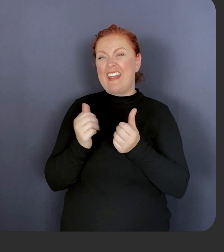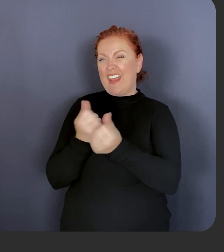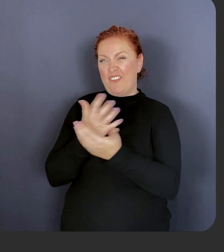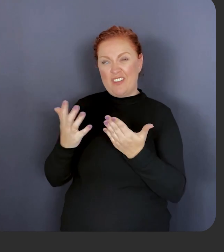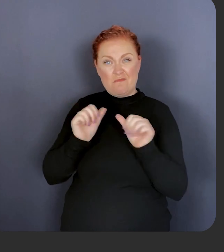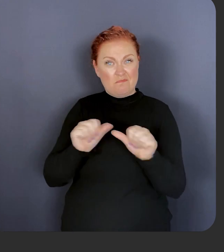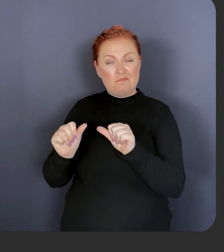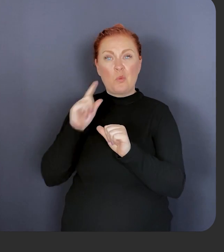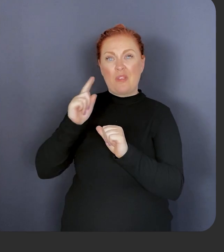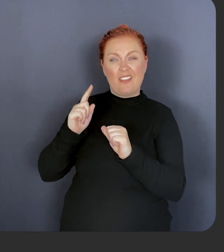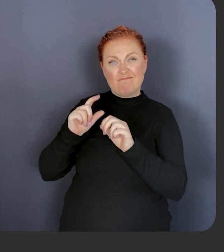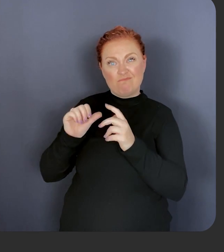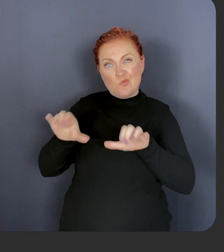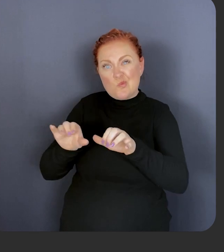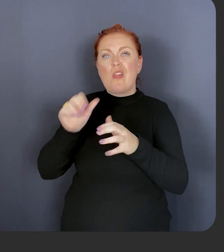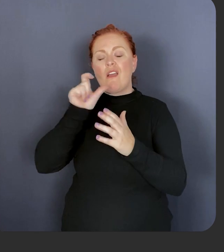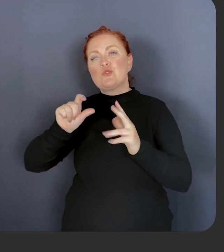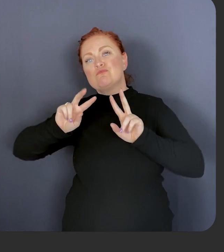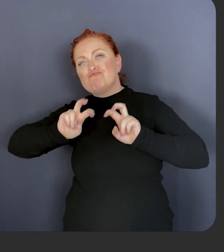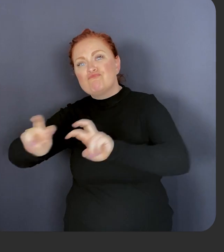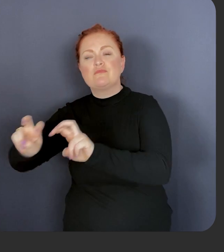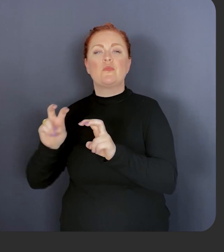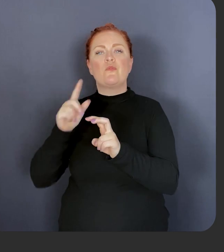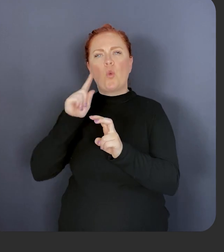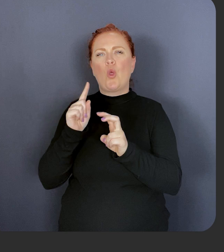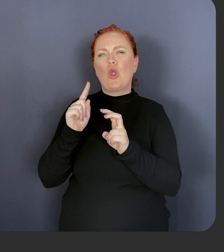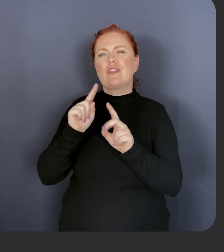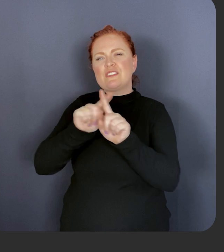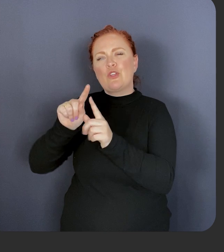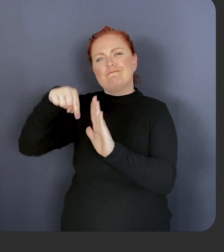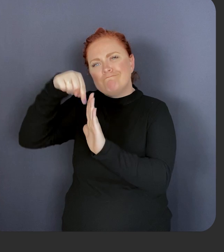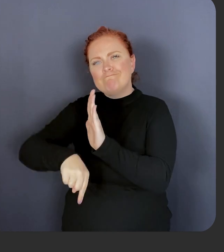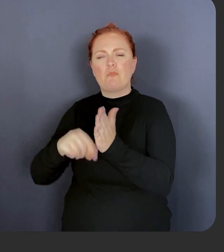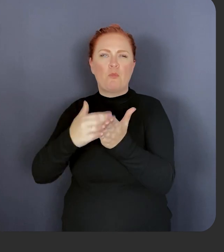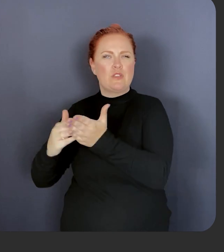that we can without really digging into some of the nuances of Angular.